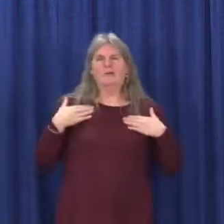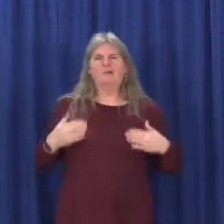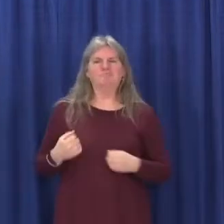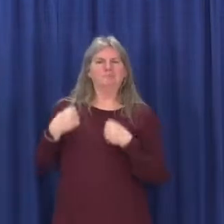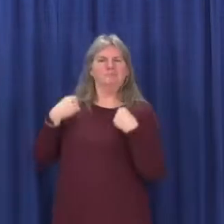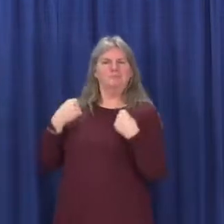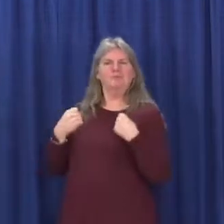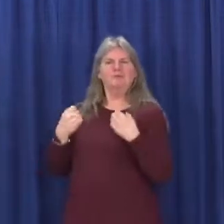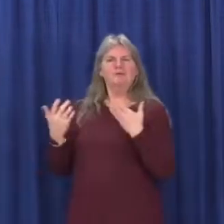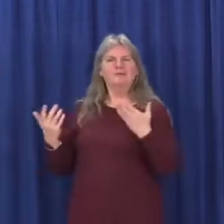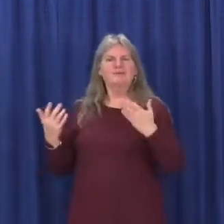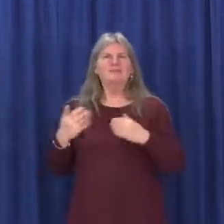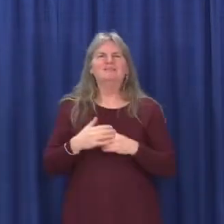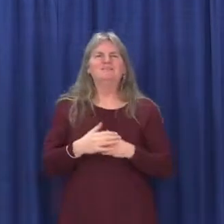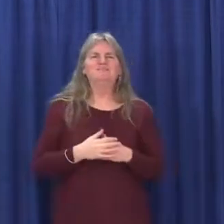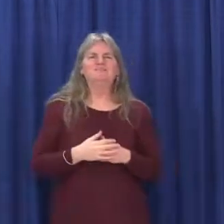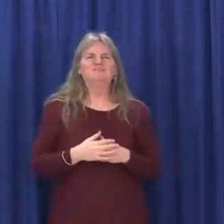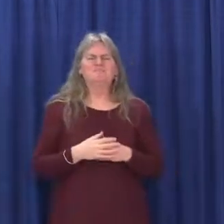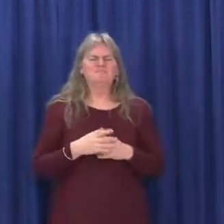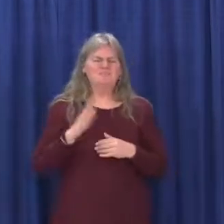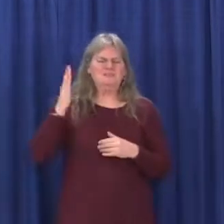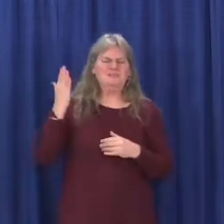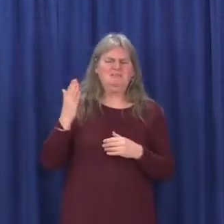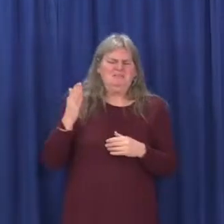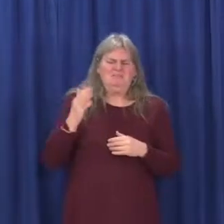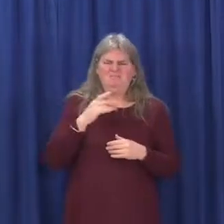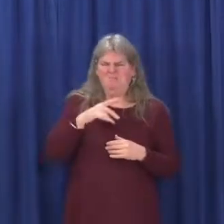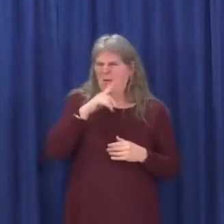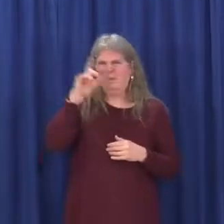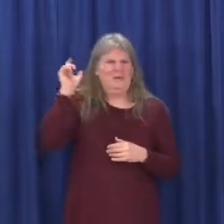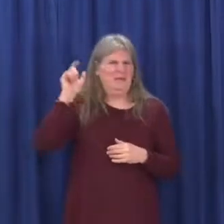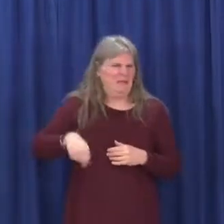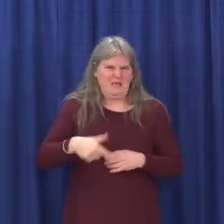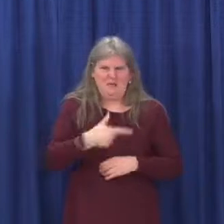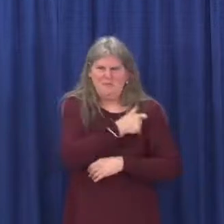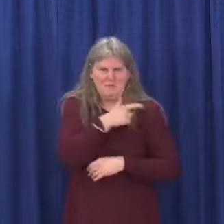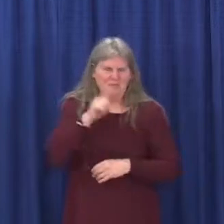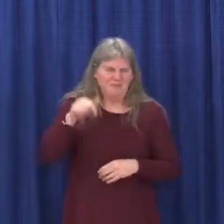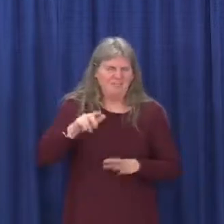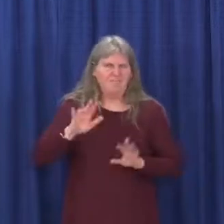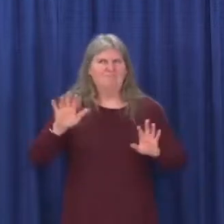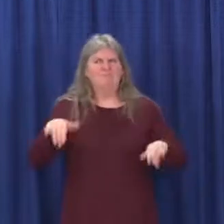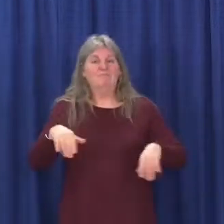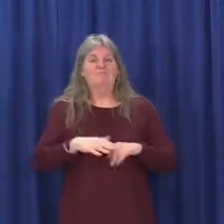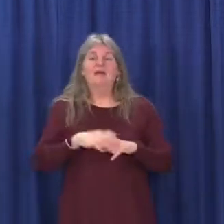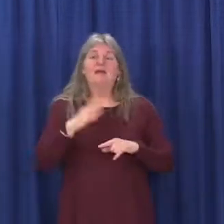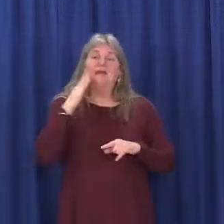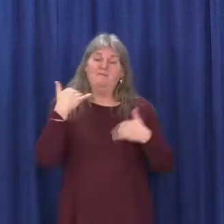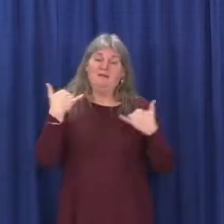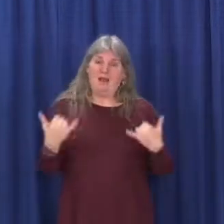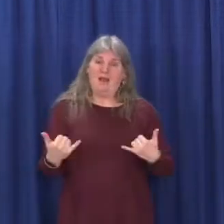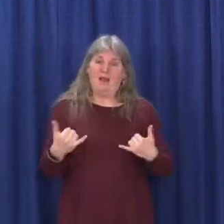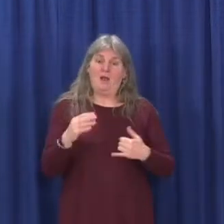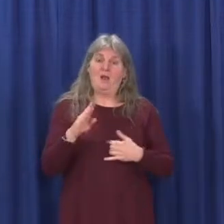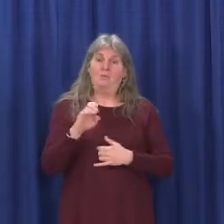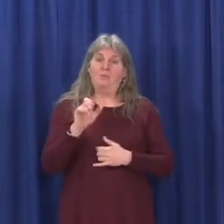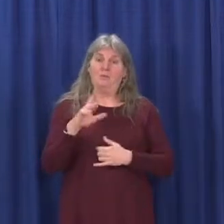And it doesn't seem very urgent at this time. If you get your booster now, in two weeks,